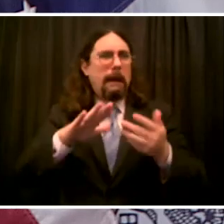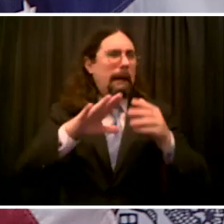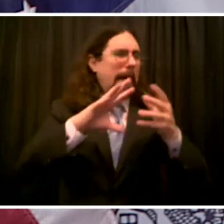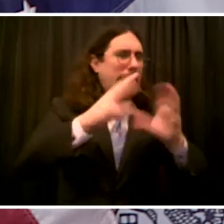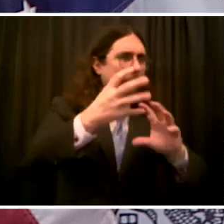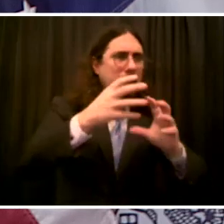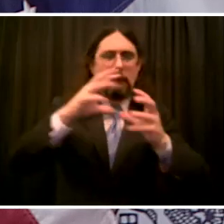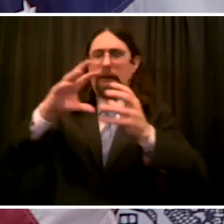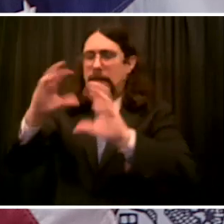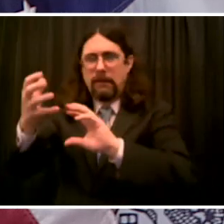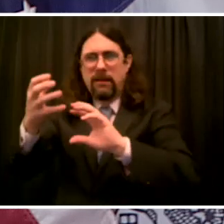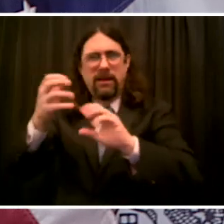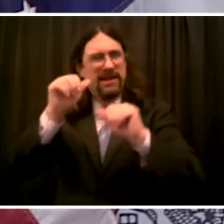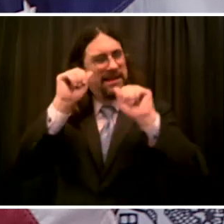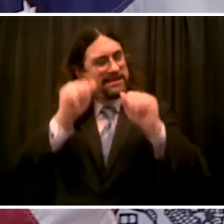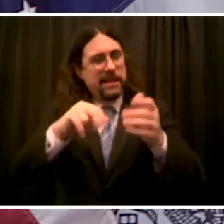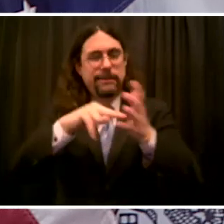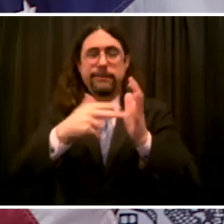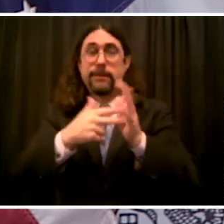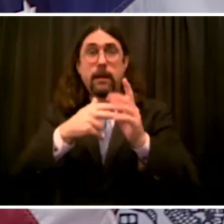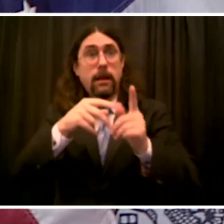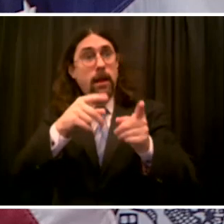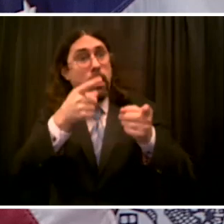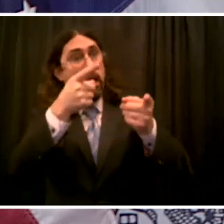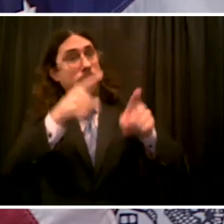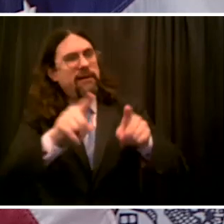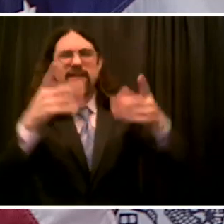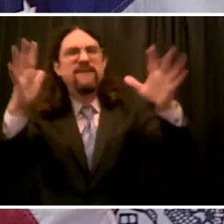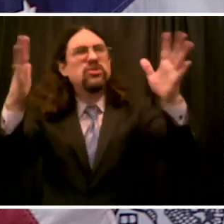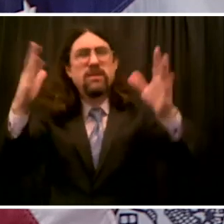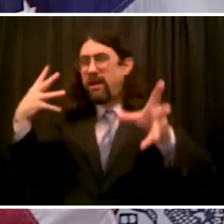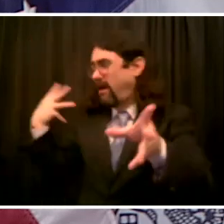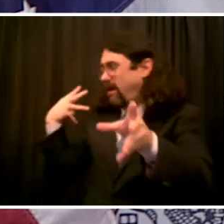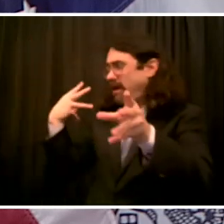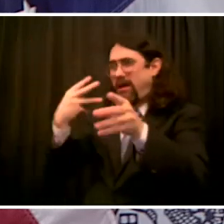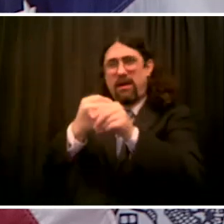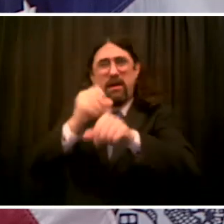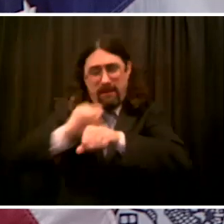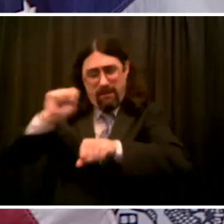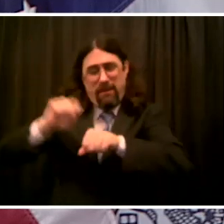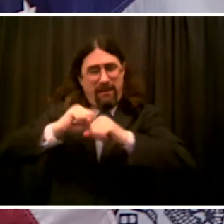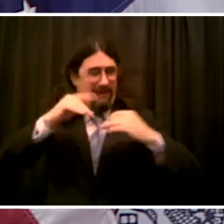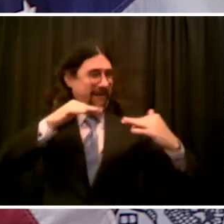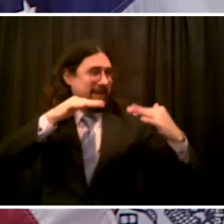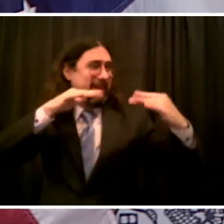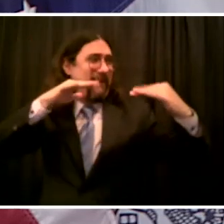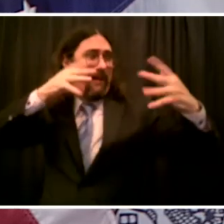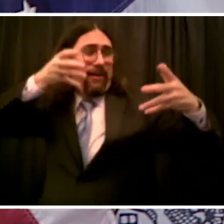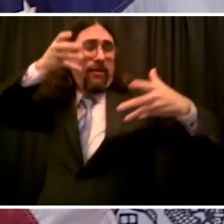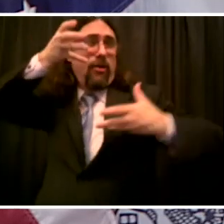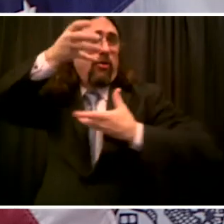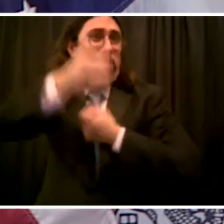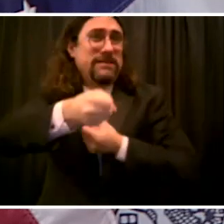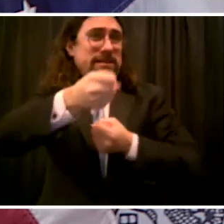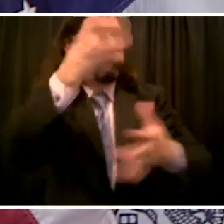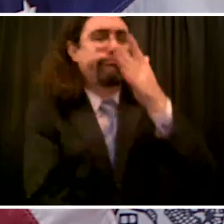AND THAT'S THE LAST THING THAT WEA WN T. AND IT'S SOMETHING THAT WE'RE AAWREO F. IT'S SOMETHING THAT WE'VE WORKED